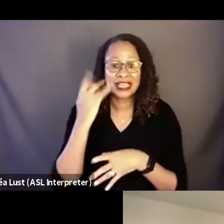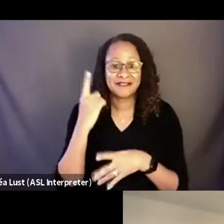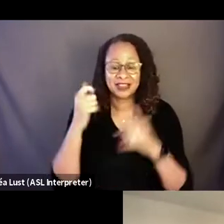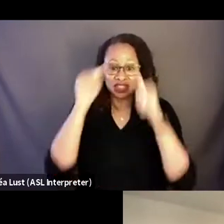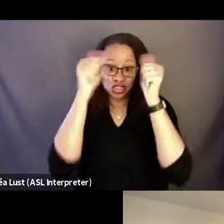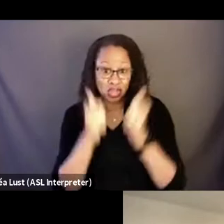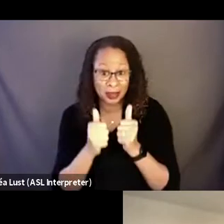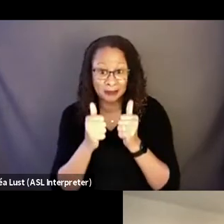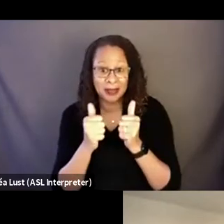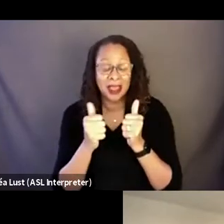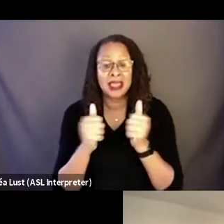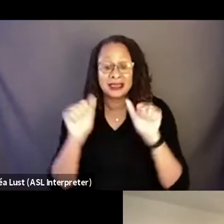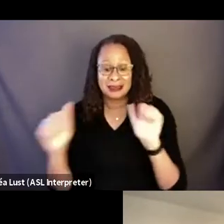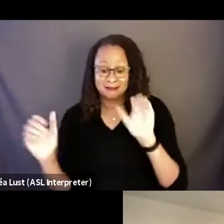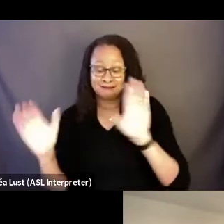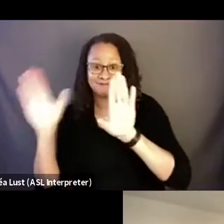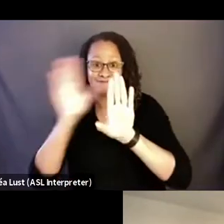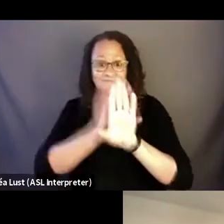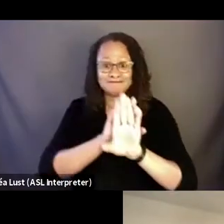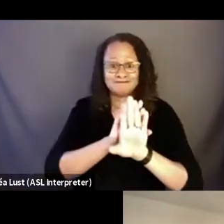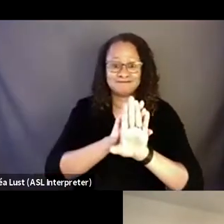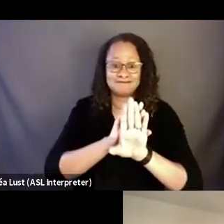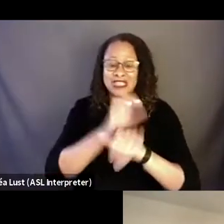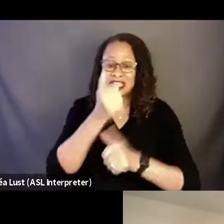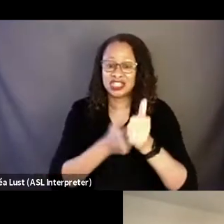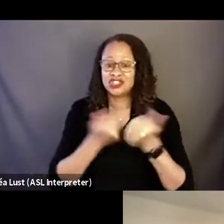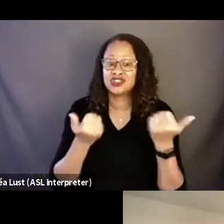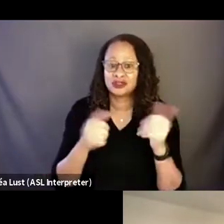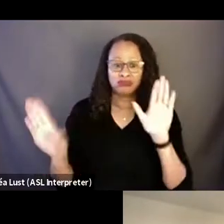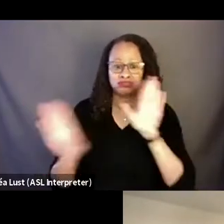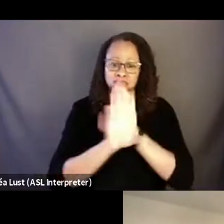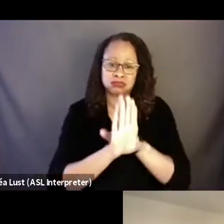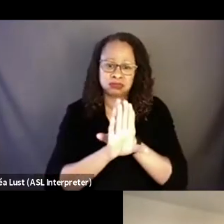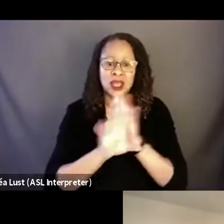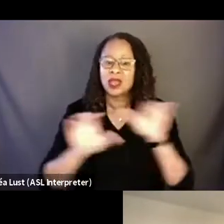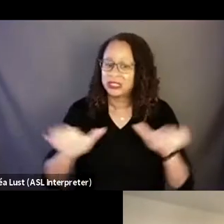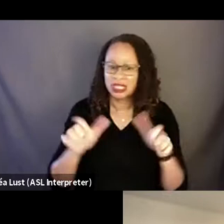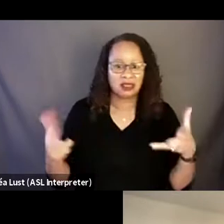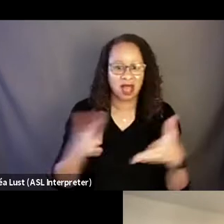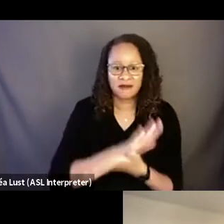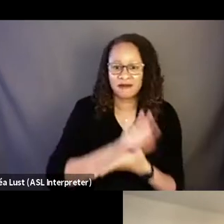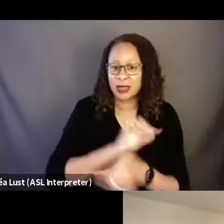will be good for covering the contours of that face. So we did a lot of paperwork in the casting before we ever reached out to anybody.